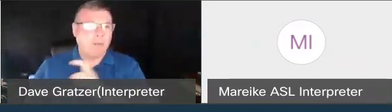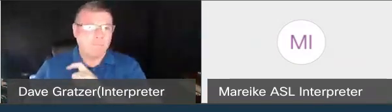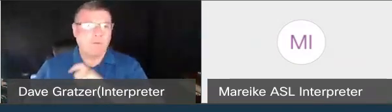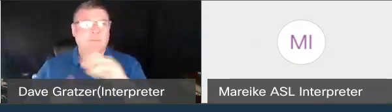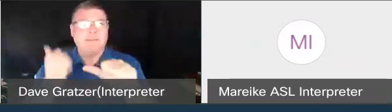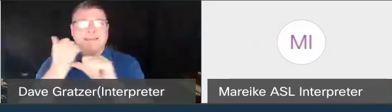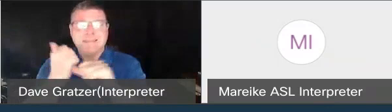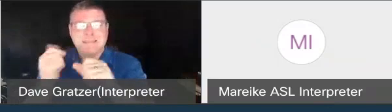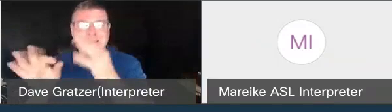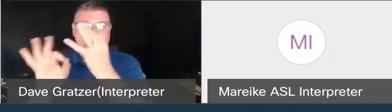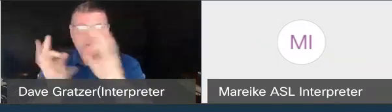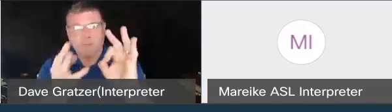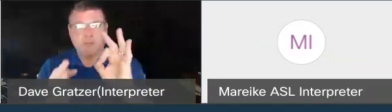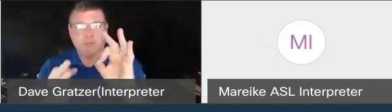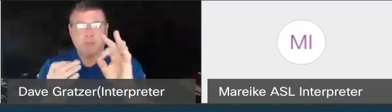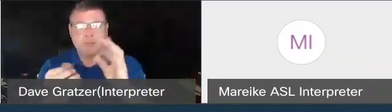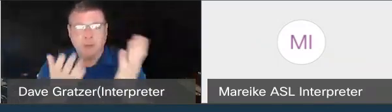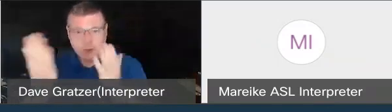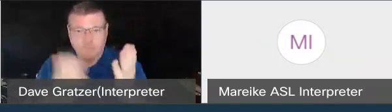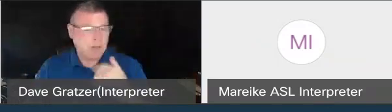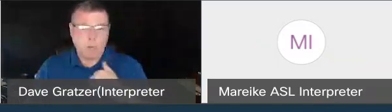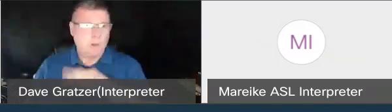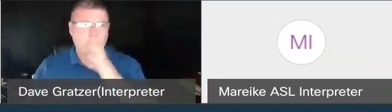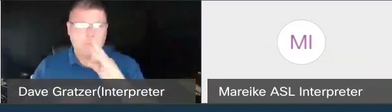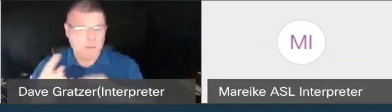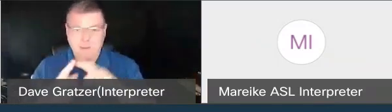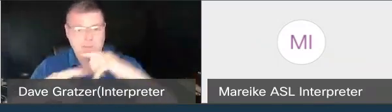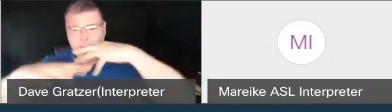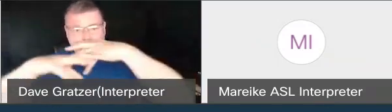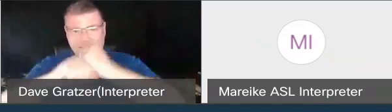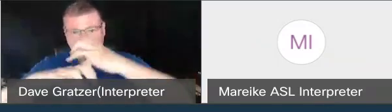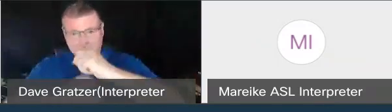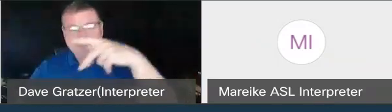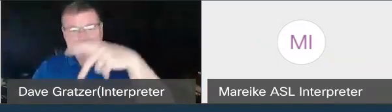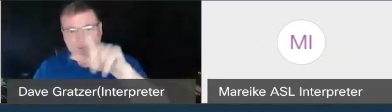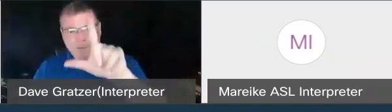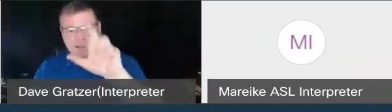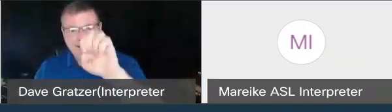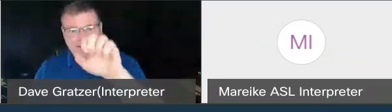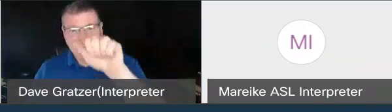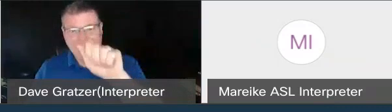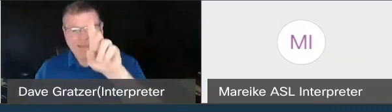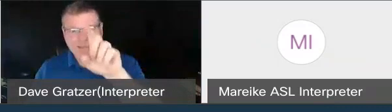because if you know the police department, we're really all about acronyms. Um, but basically, what we're trying to do is